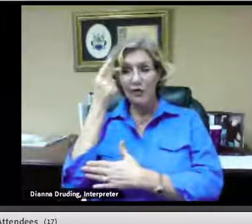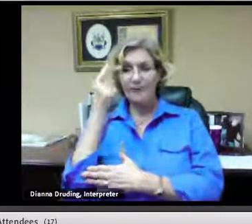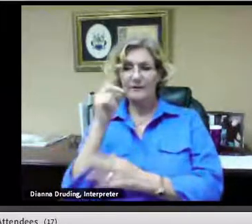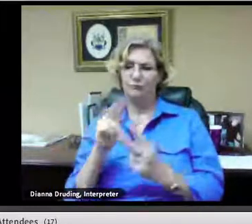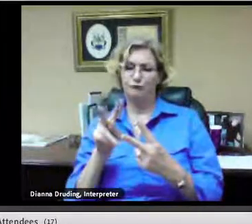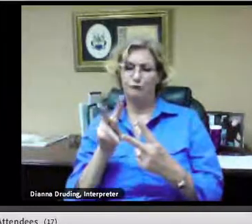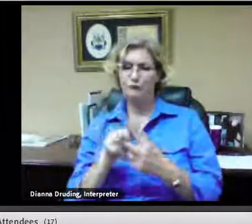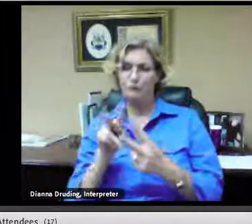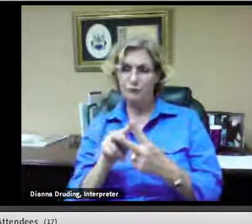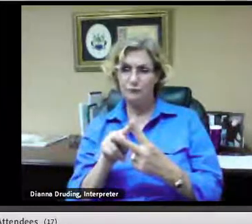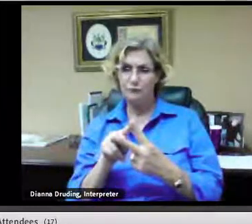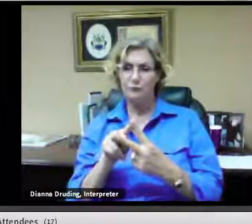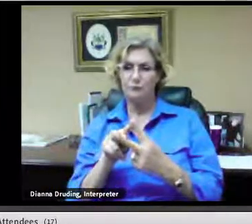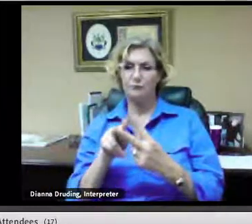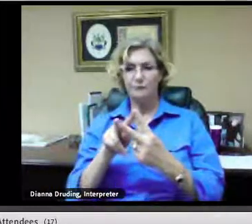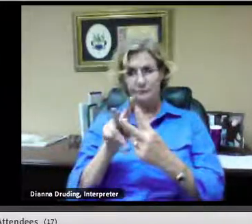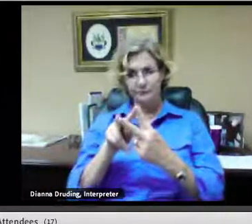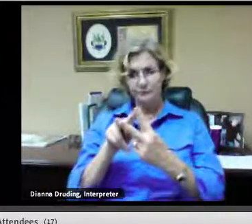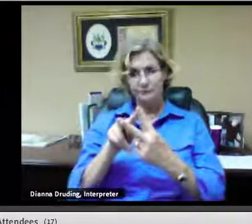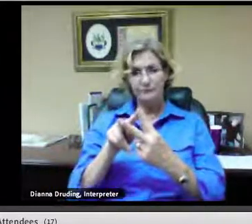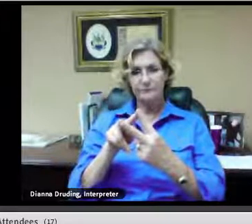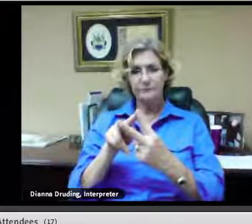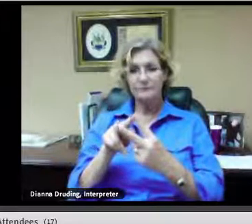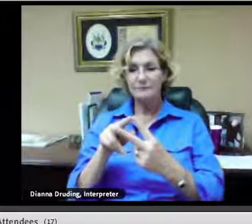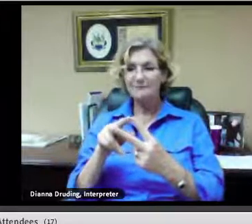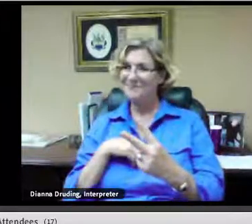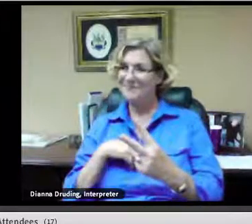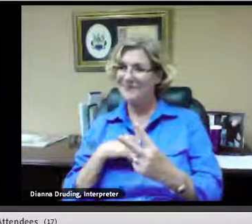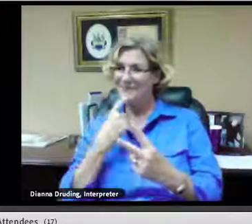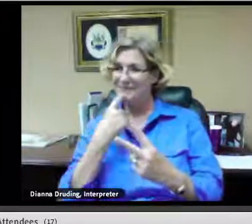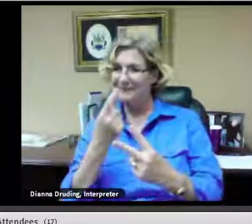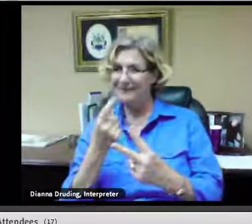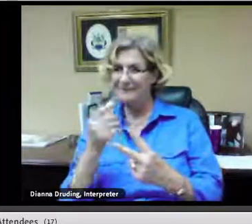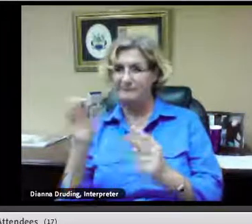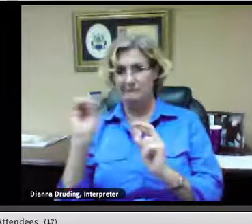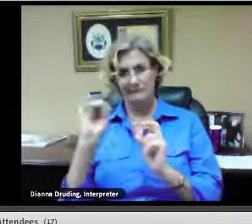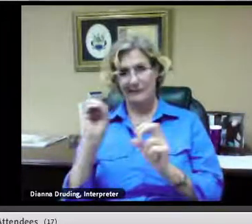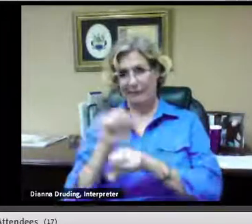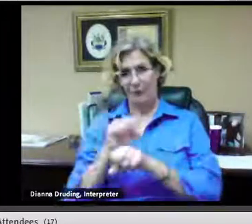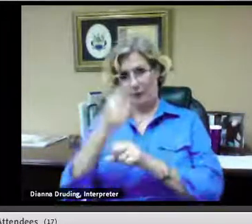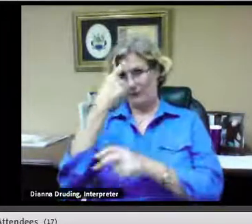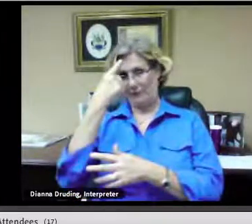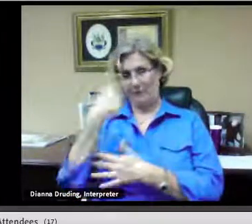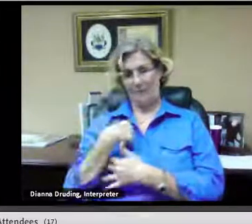And spoiler alert, neither of them work for me. We're getting there, but there's two of them.